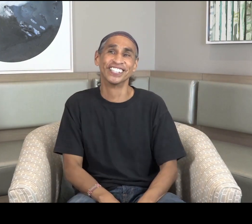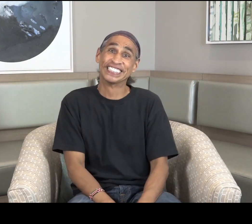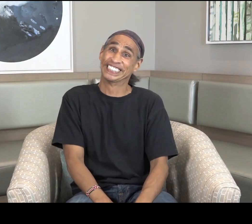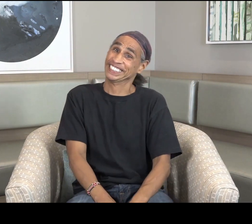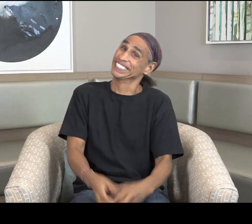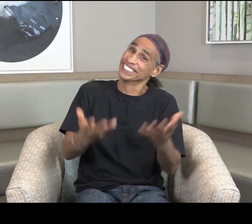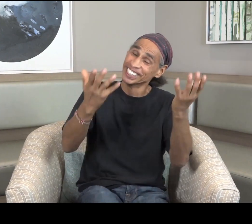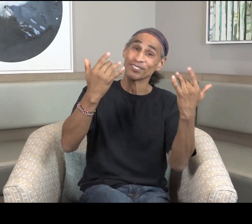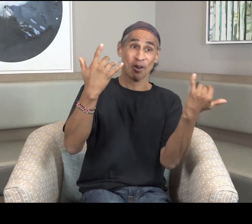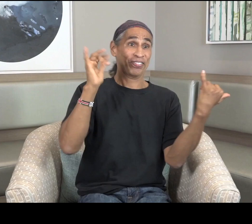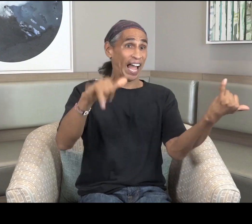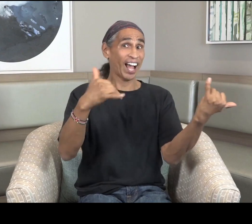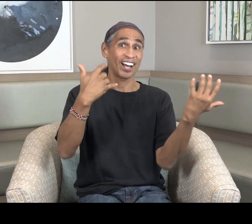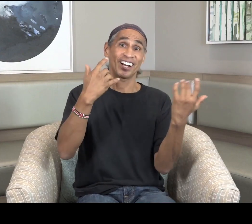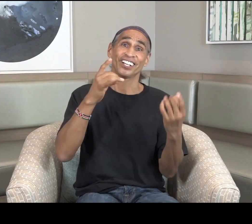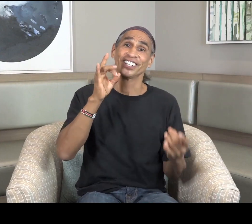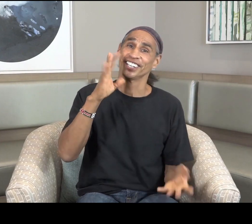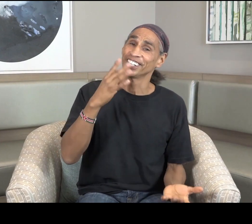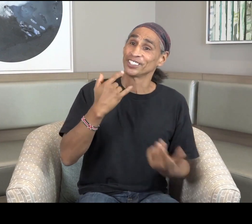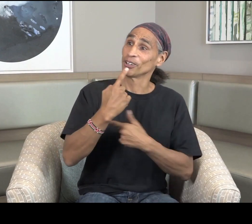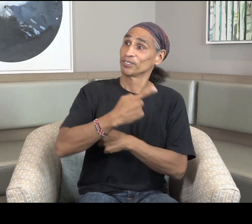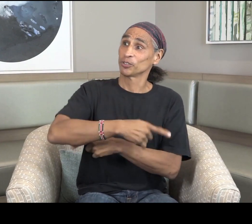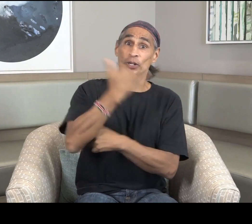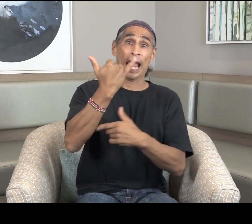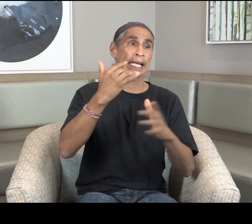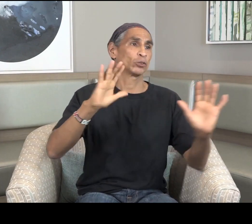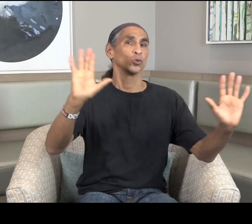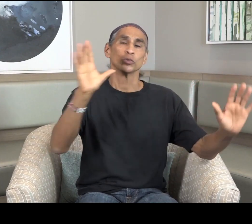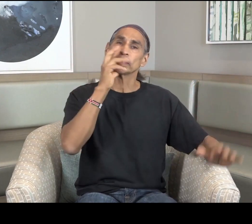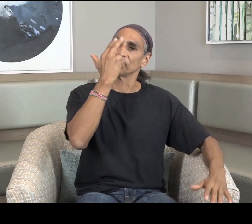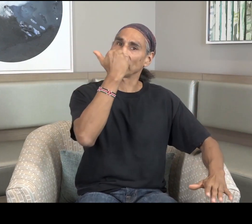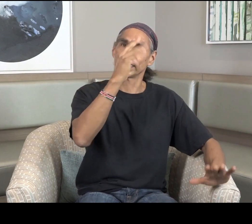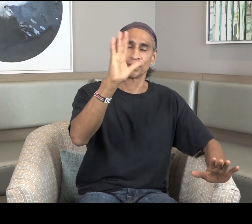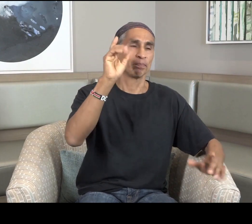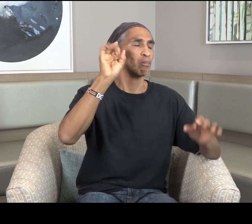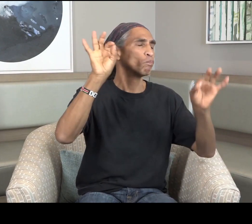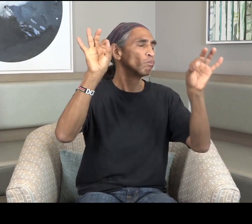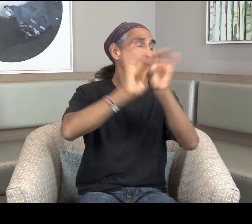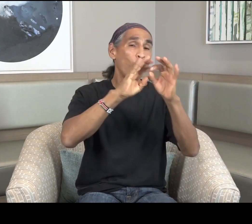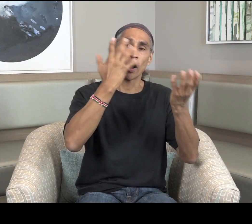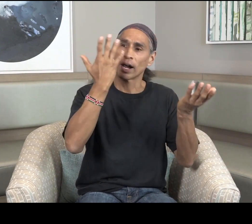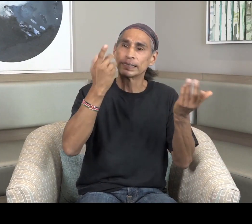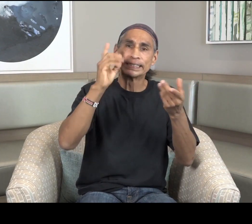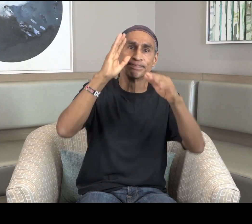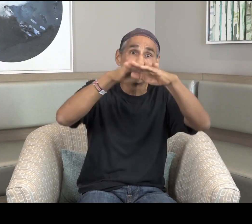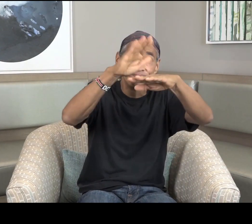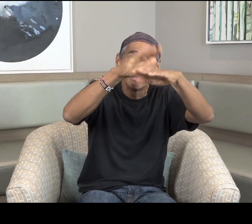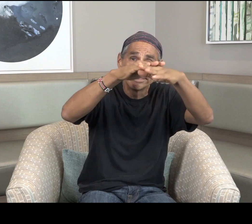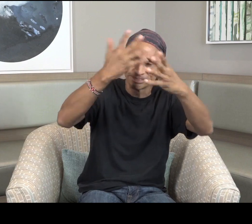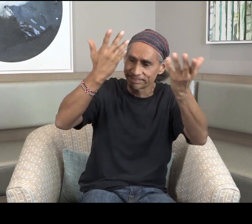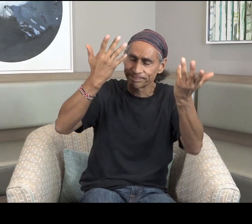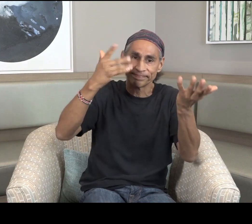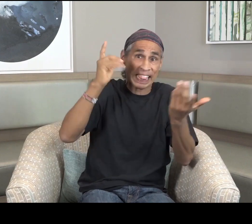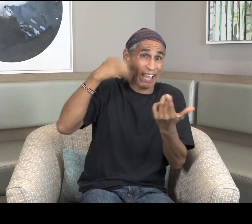we are okay, but today it wouldn’t be funny. But it’s important to let people